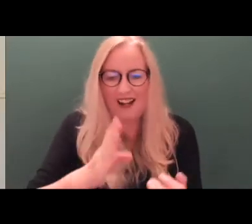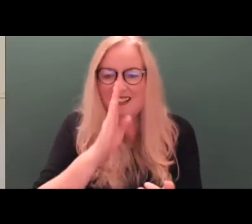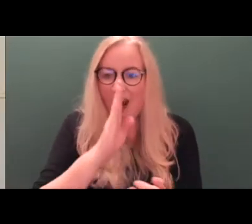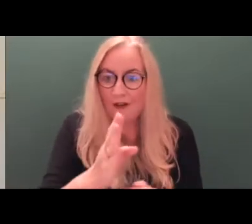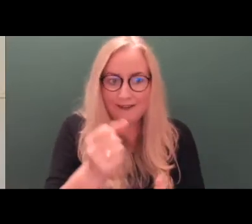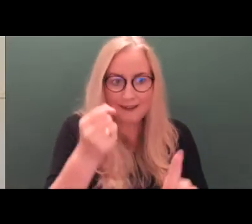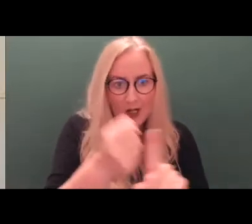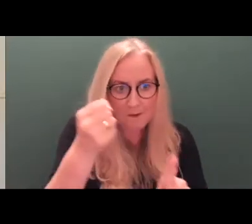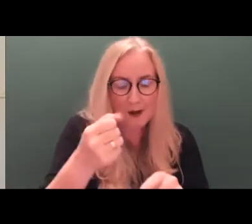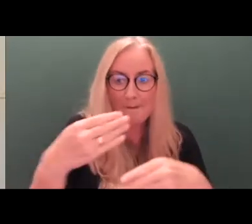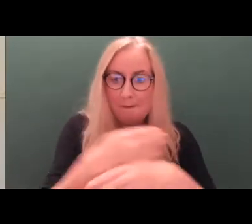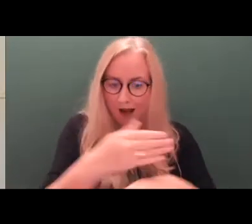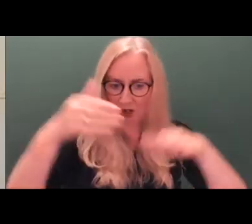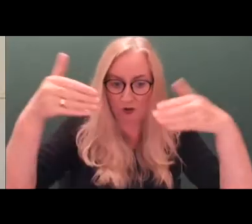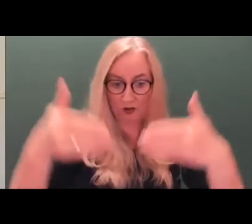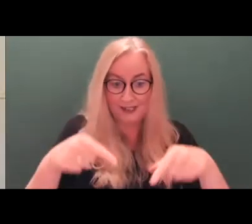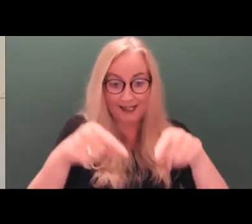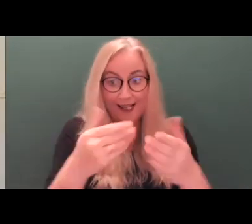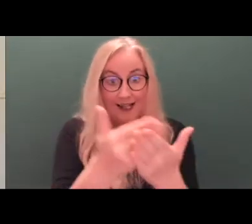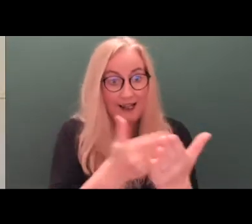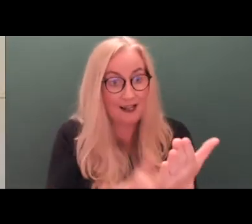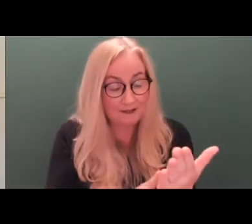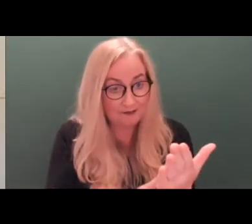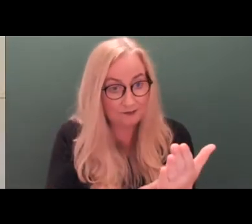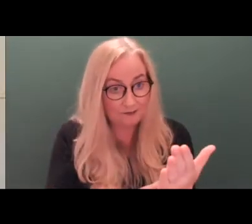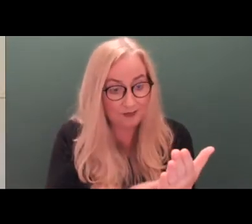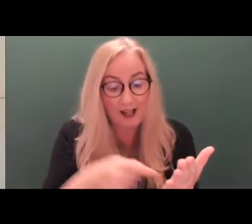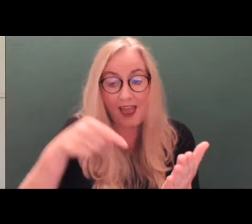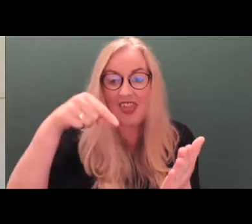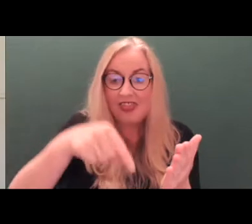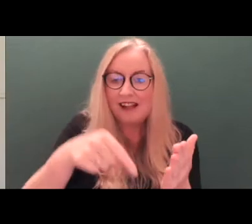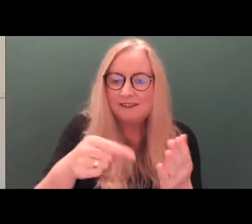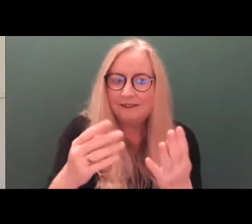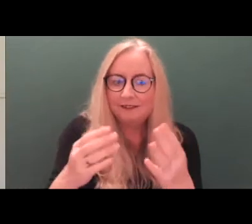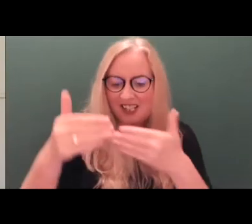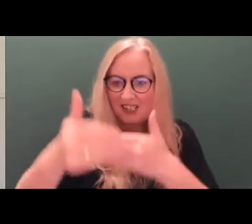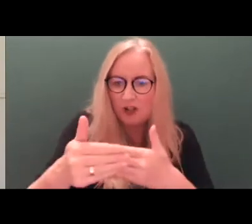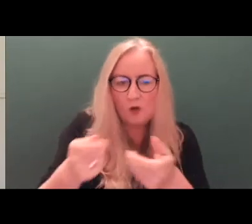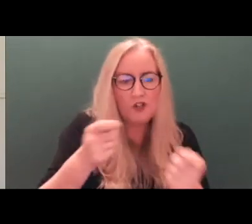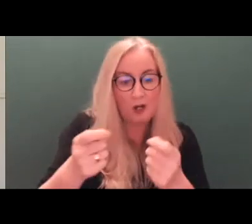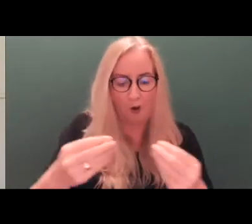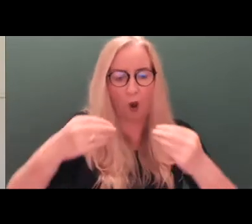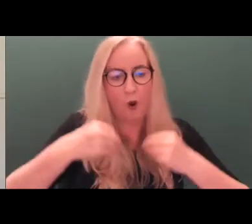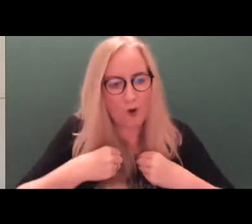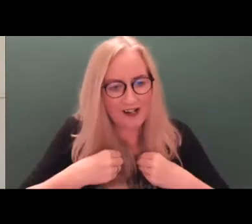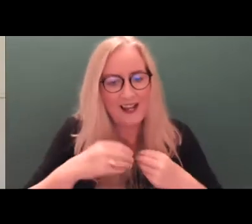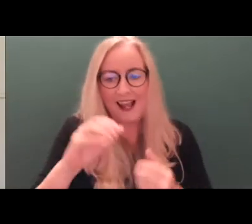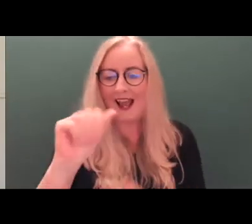introduction of the legislation. This session will be chaired by our very own Aisling Glynn, who